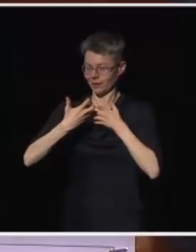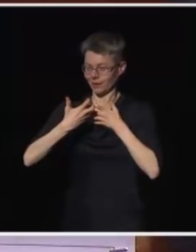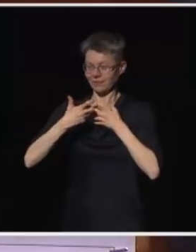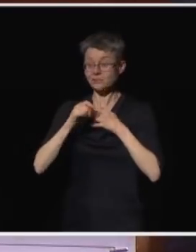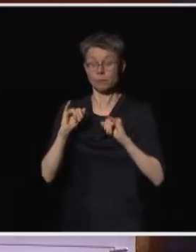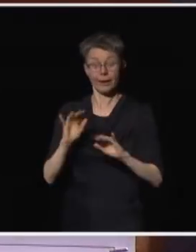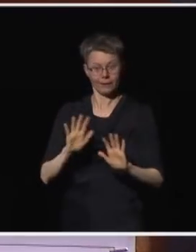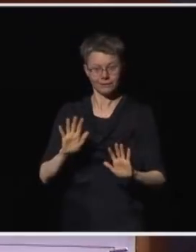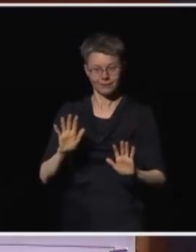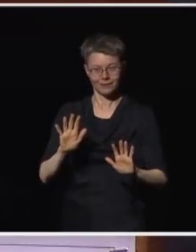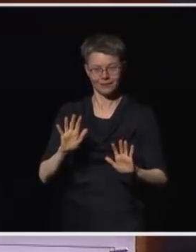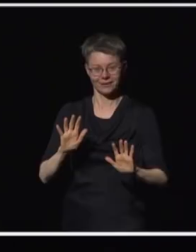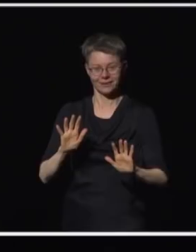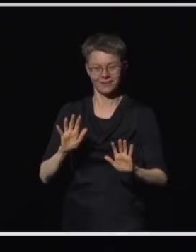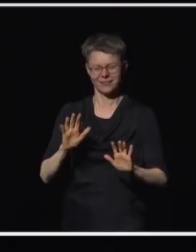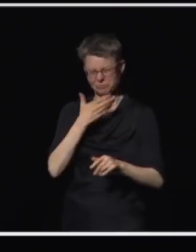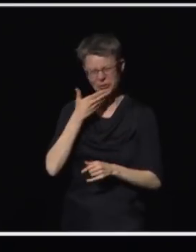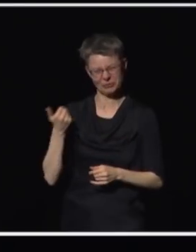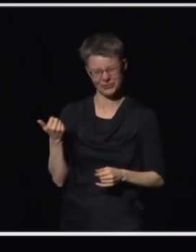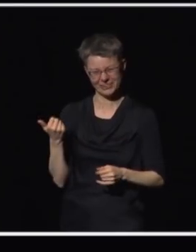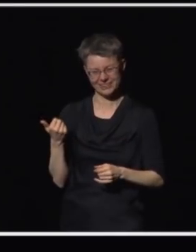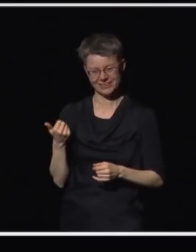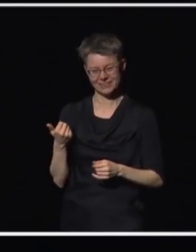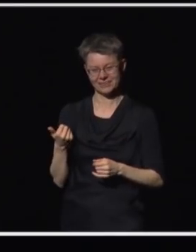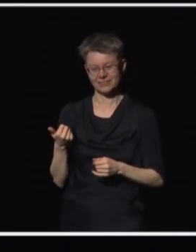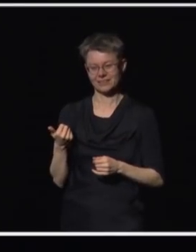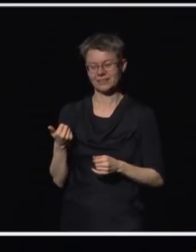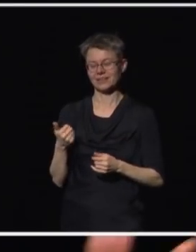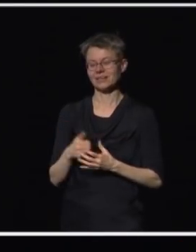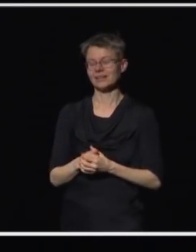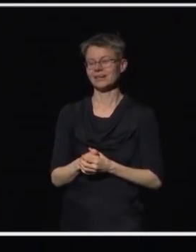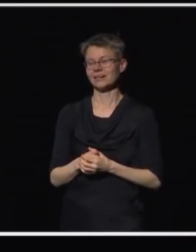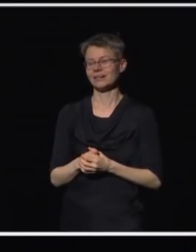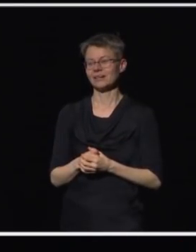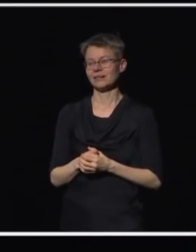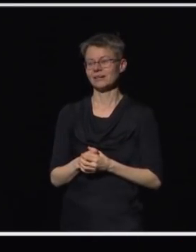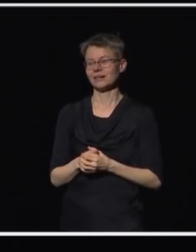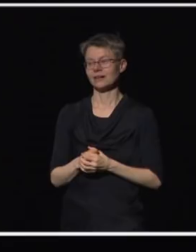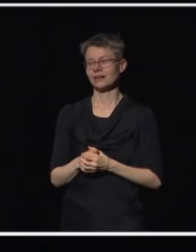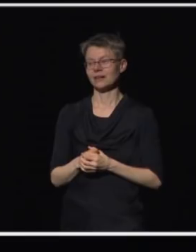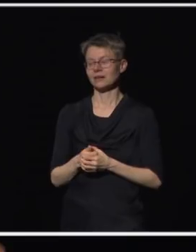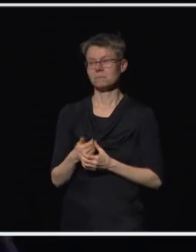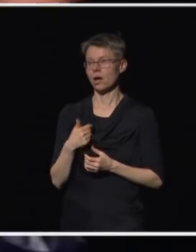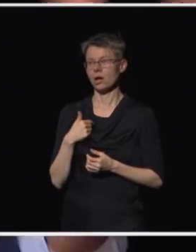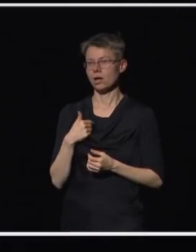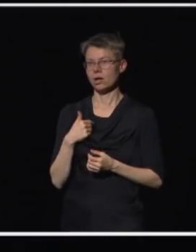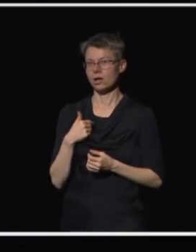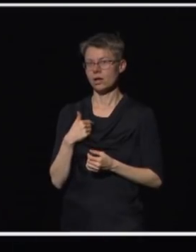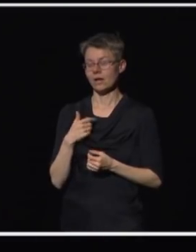You know what I mean? I'm not -- you know, it's actually kind of beautiful, in fact. But I don't have like a way of seeing that.